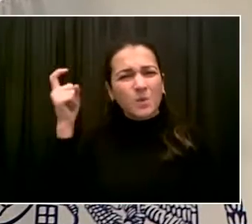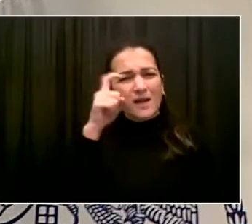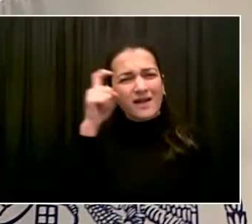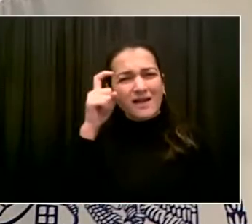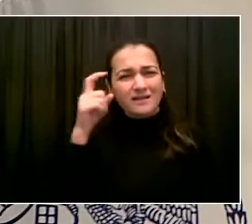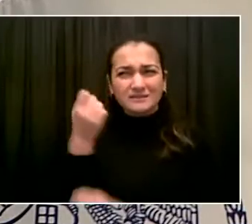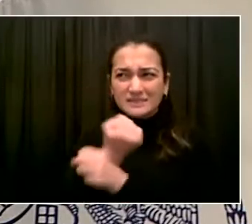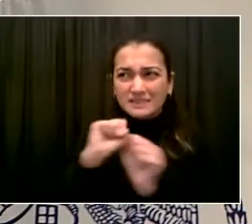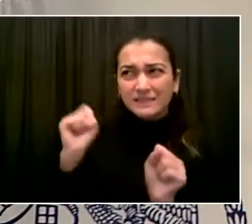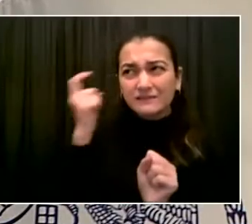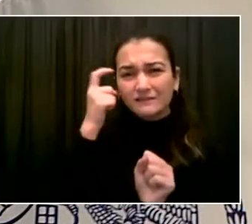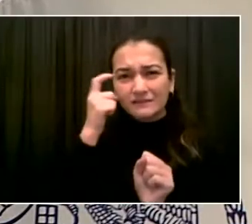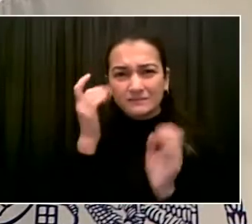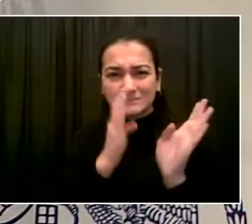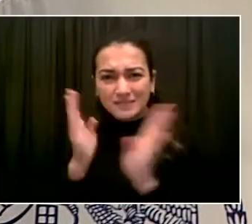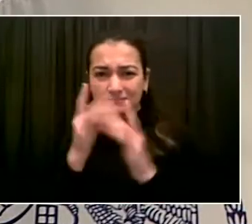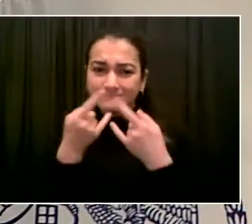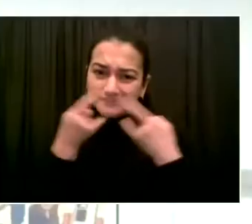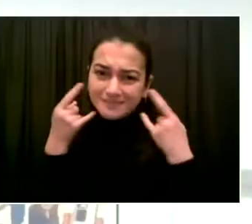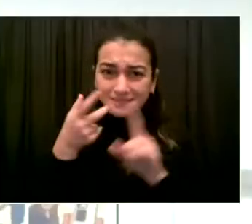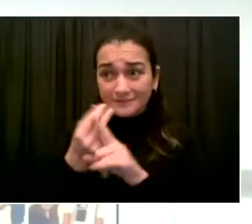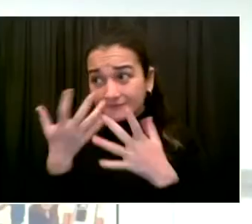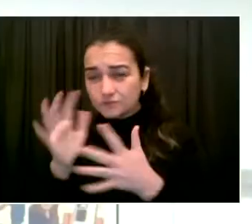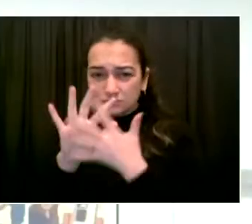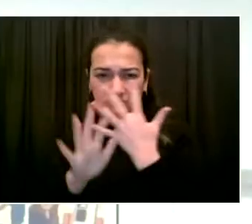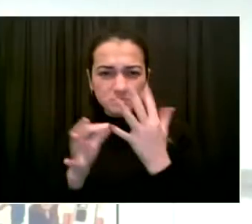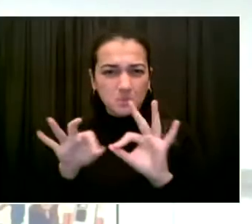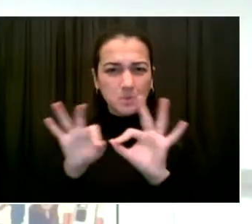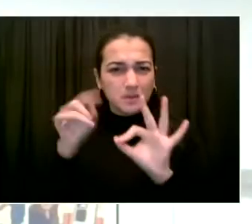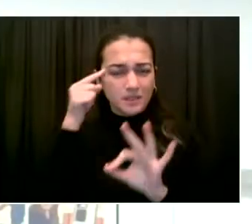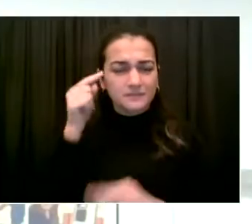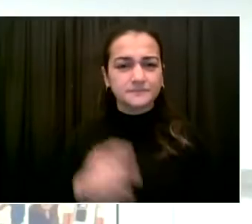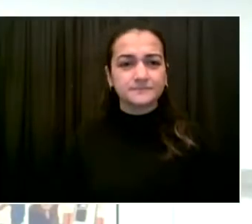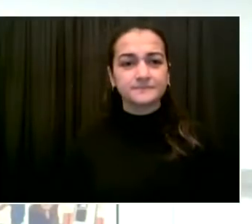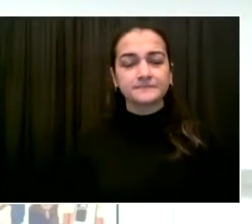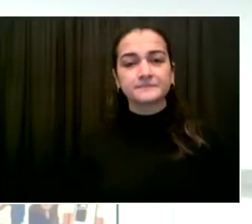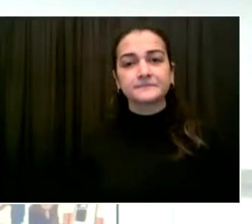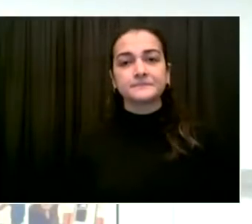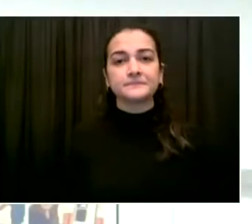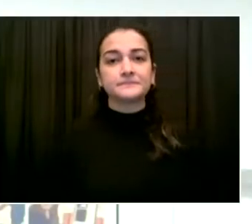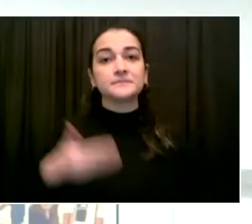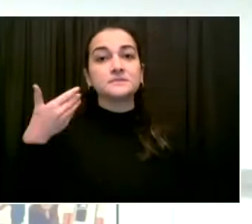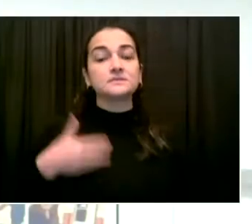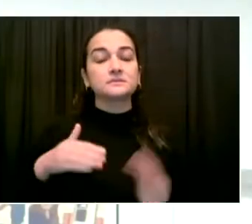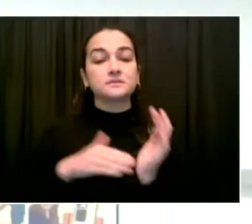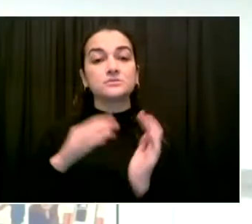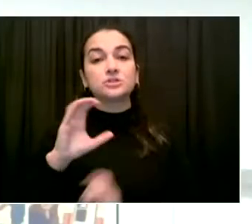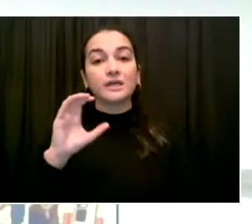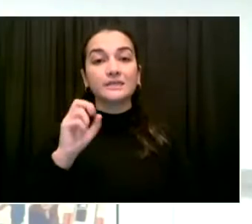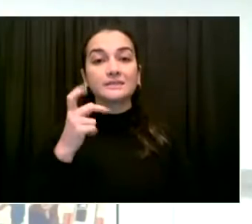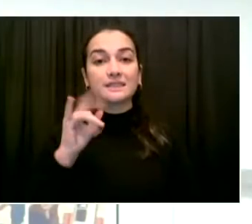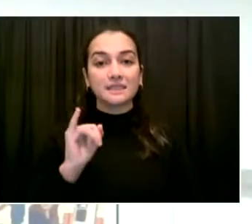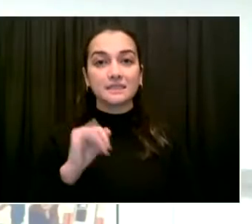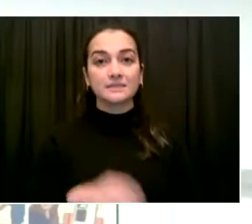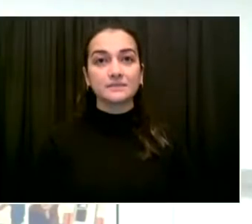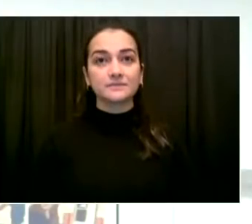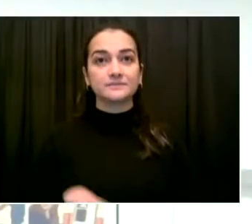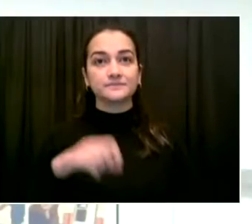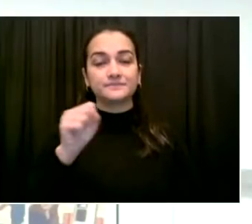TOGETHER THE SMART WAY. DR. CHOKSHI, DR. KATZ, DR. LONG, WHO WANTS TO GO FIRST?